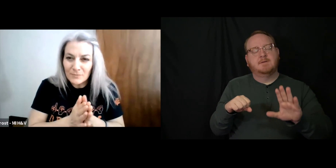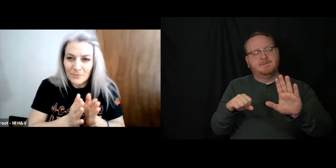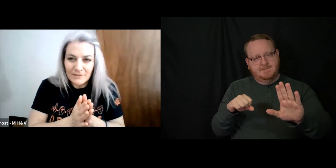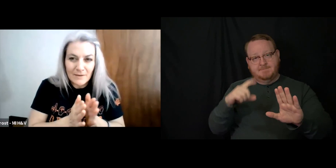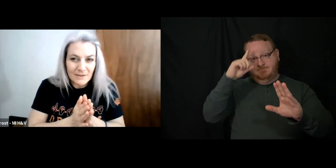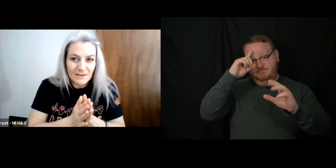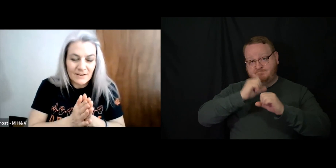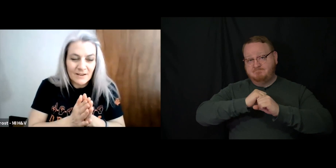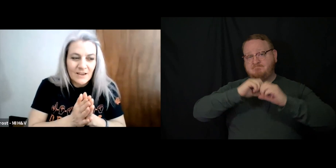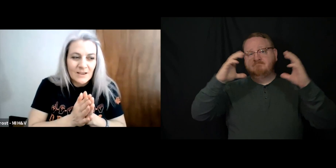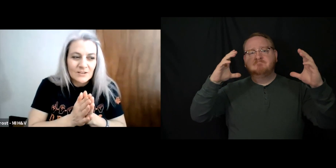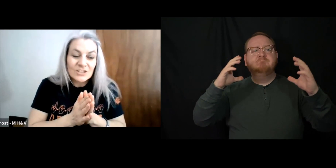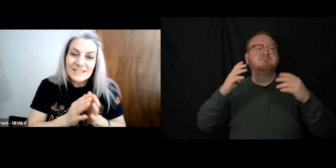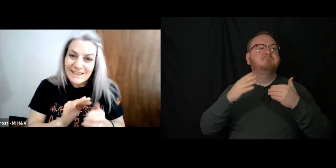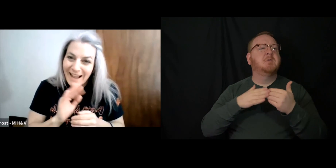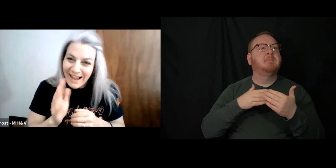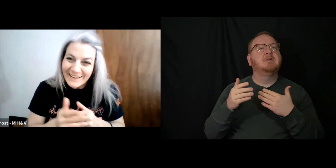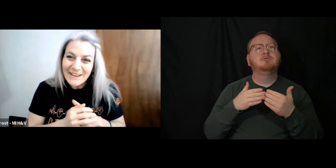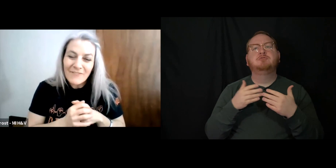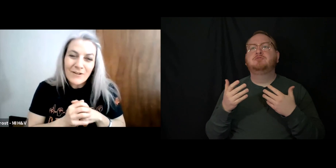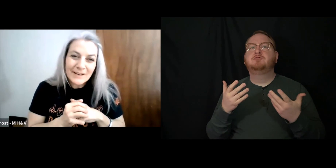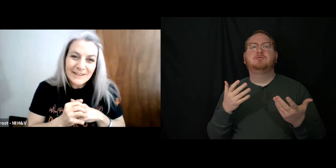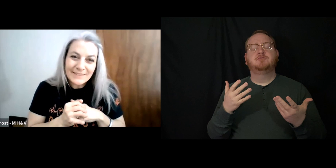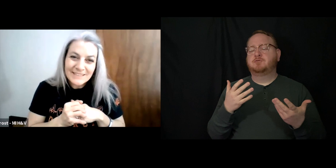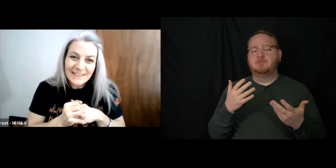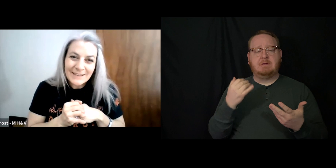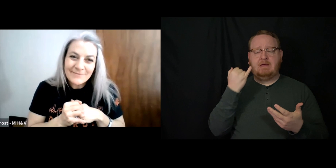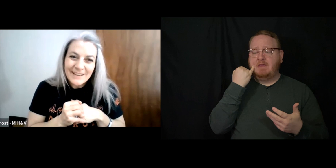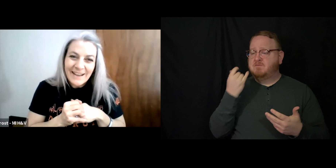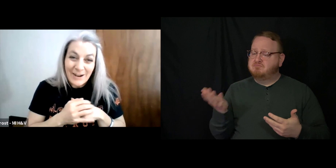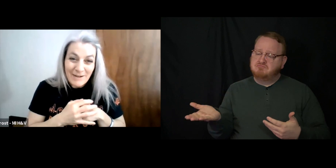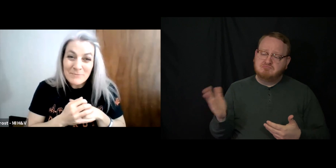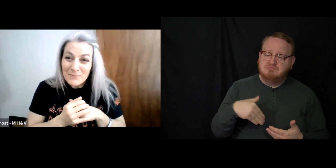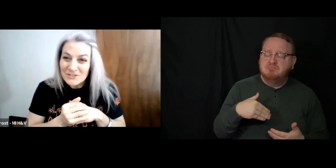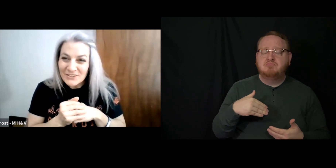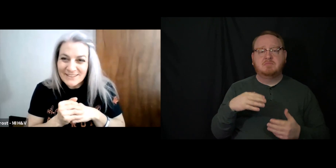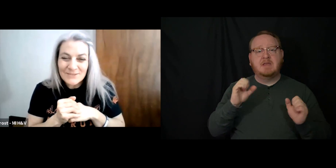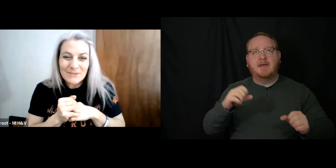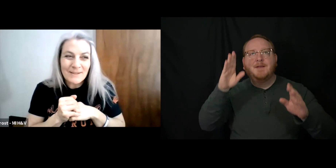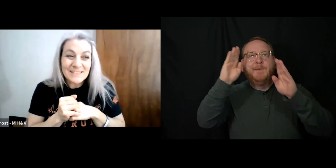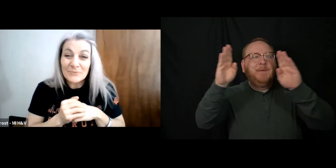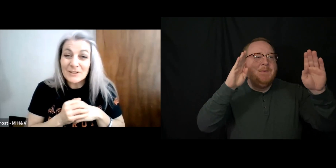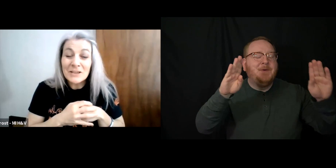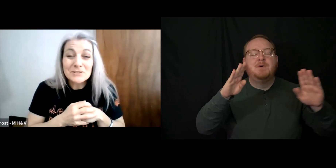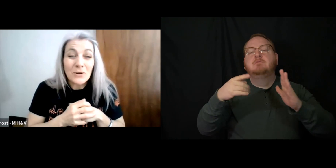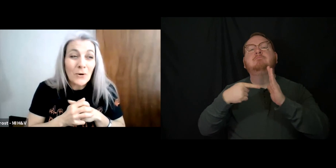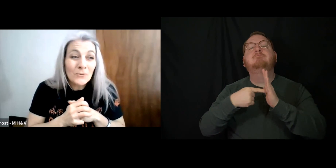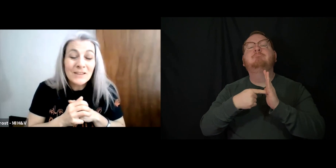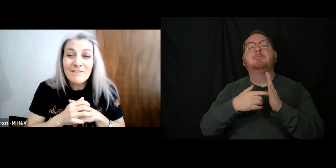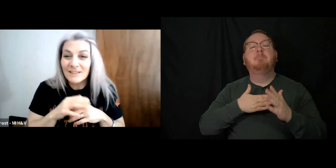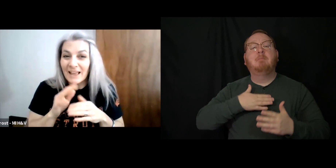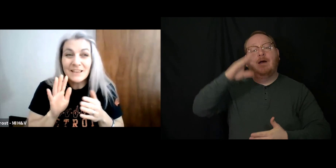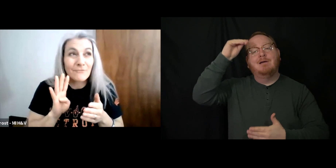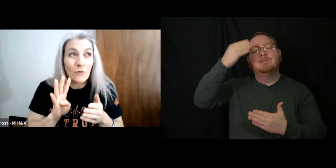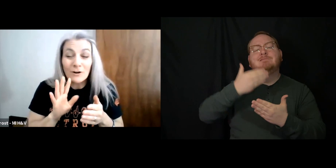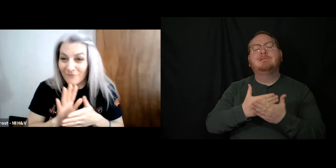can bring them in to say "Hi" to everybody on the team. I remember doing this with my son when he was only, I think four